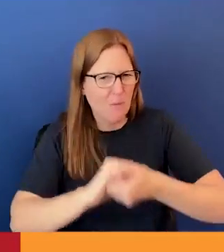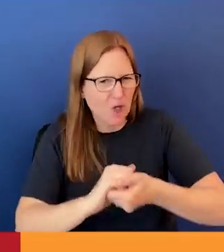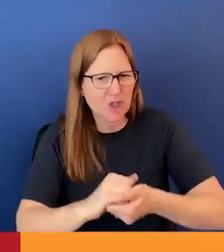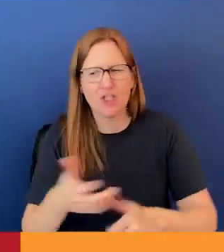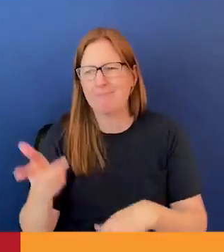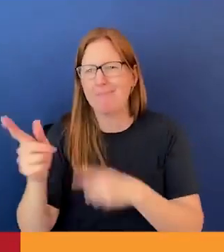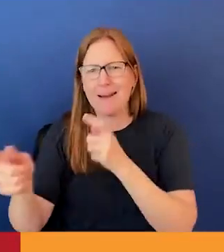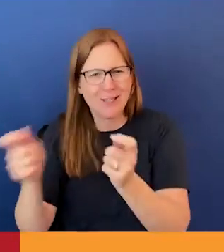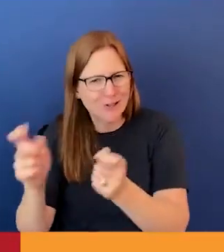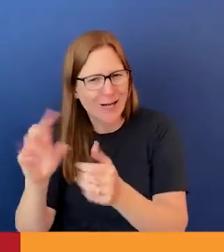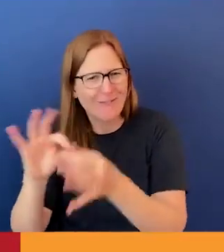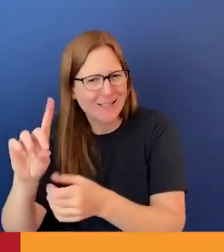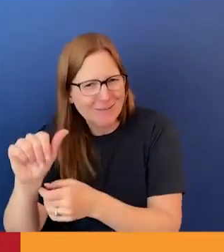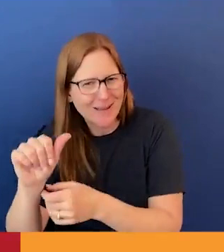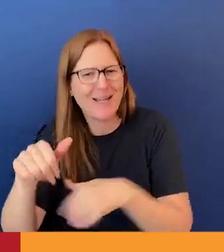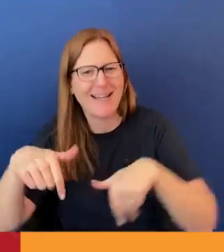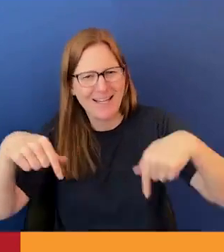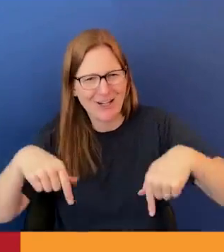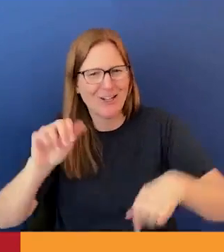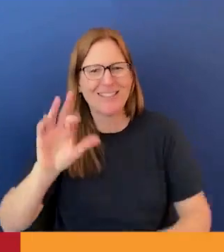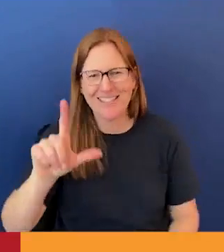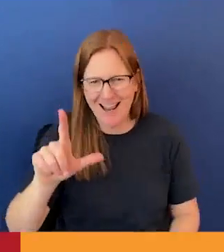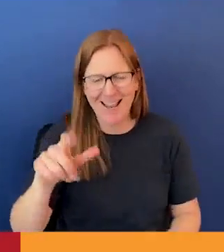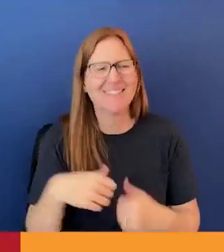here at the Administration for Community Living, albeit ACL.